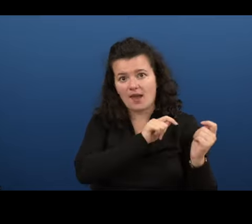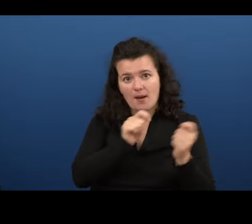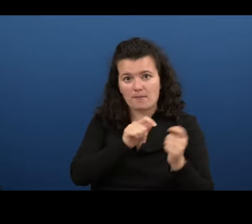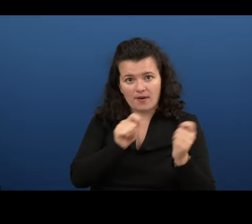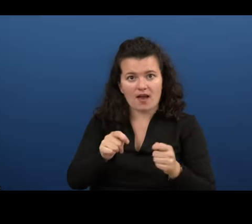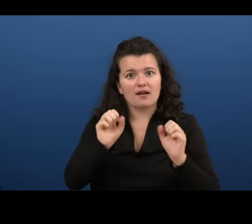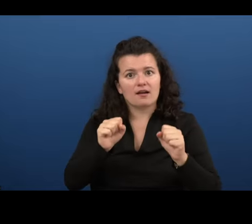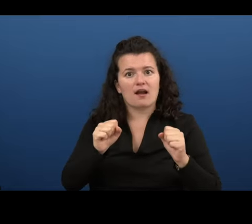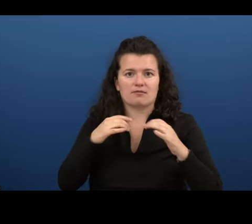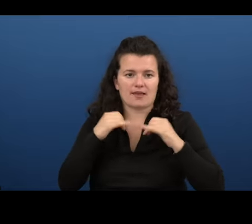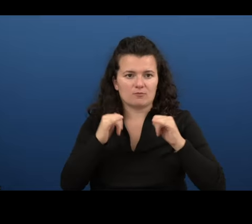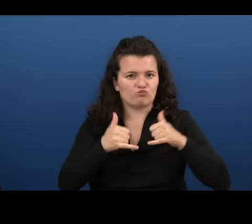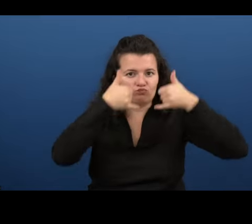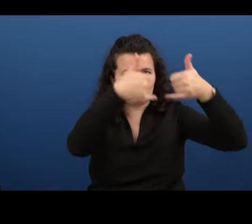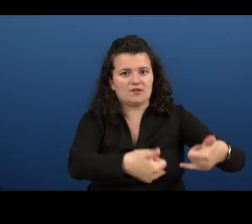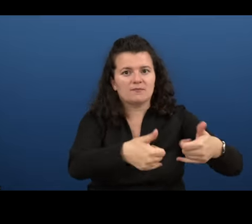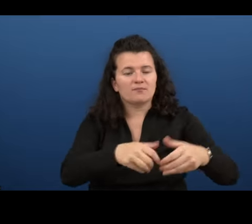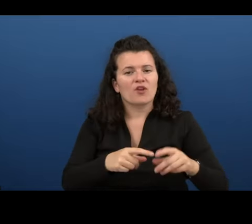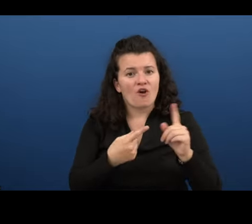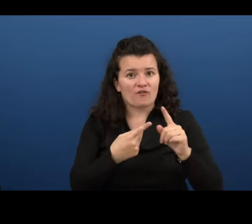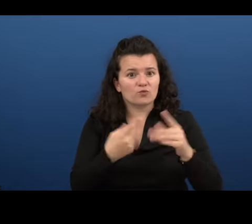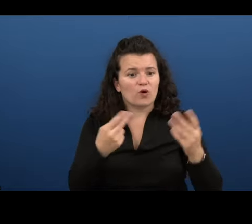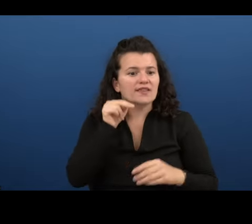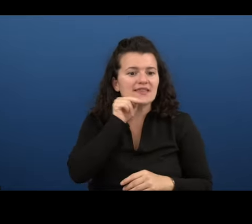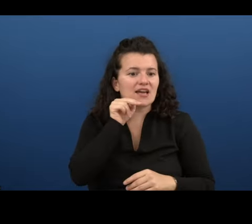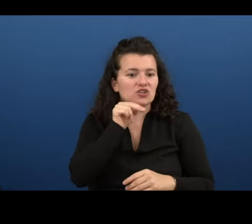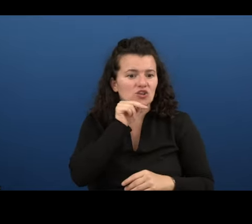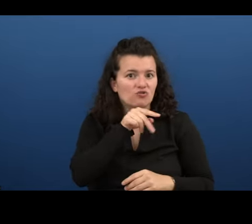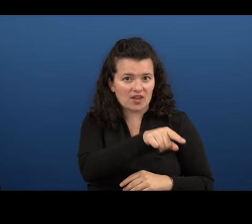from Nigeria, and they they created software 14:31:15 using artificial intelligence which